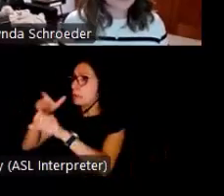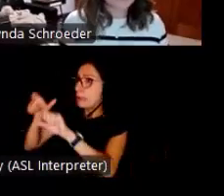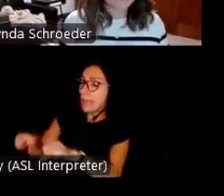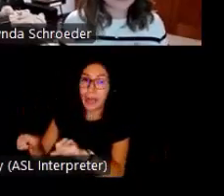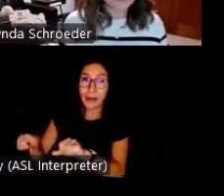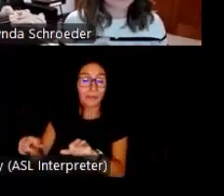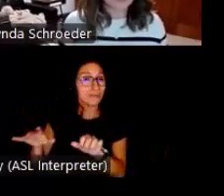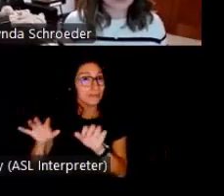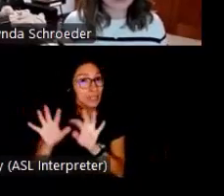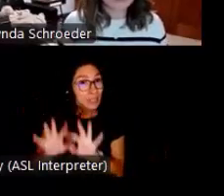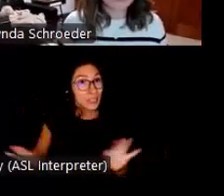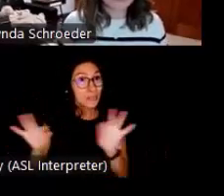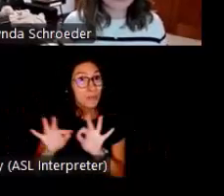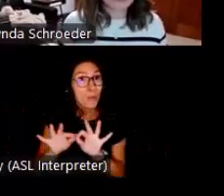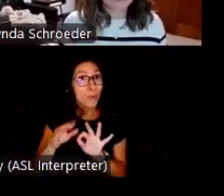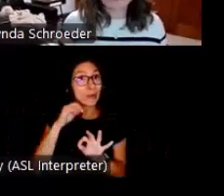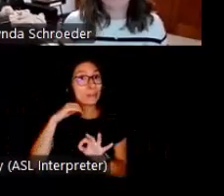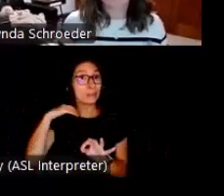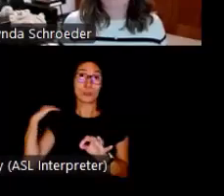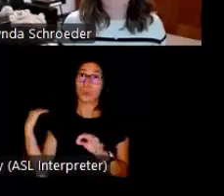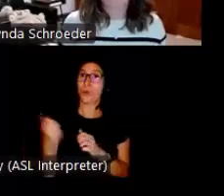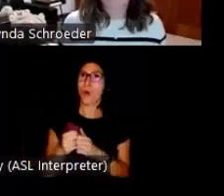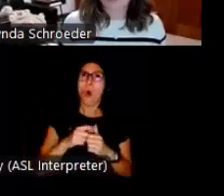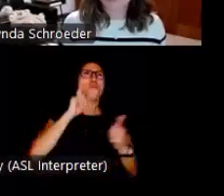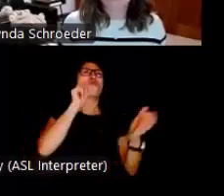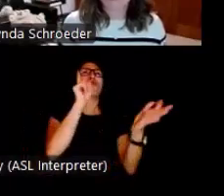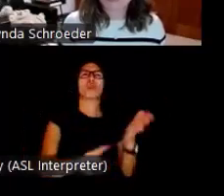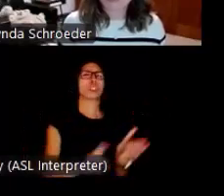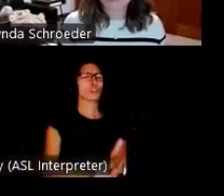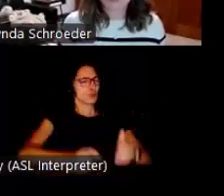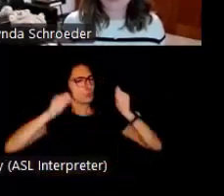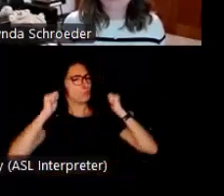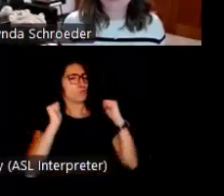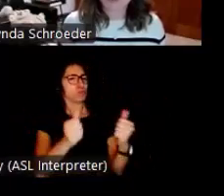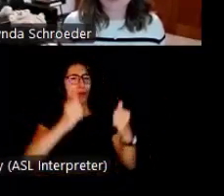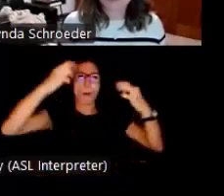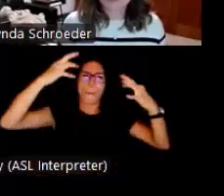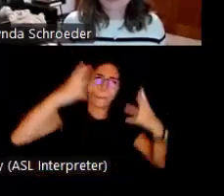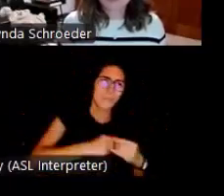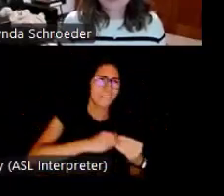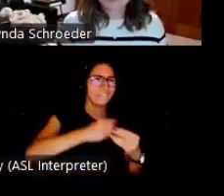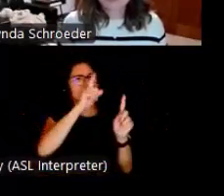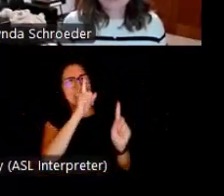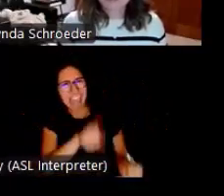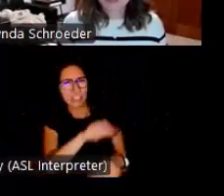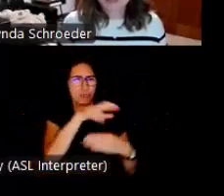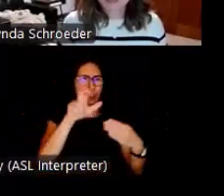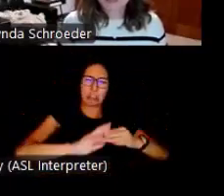is discredit the amazing work that you've done and the results that you have found by making--